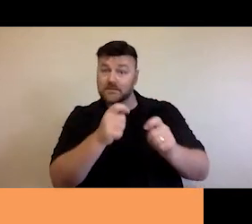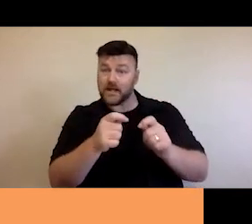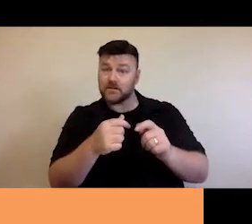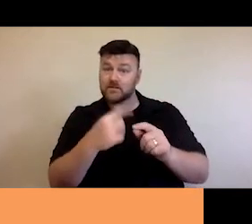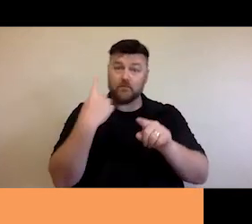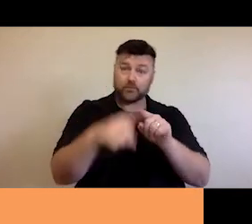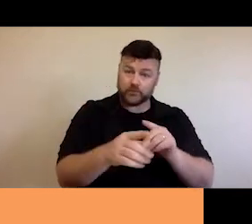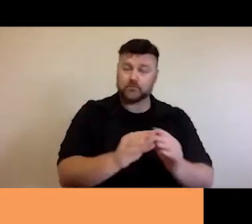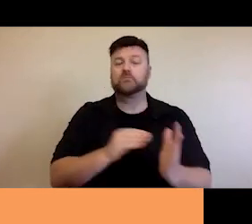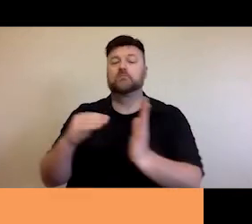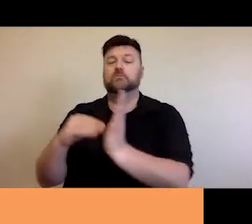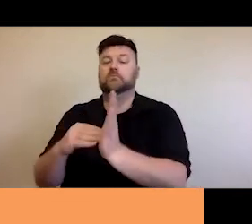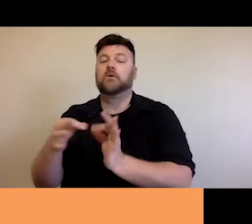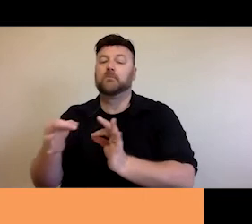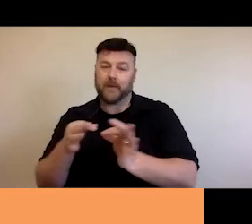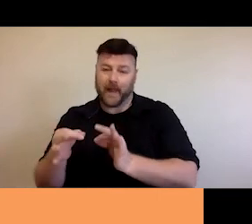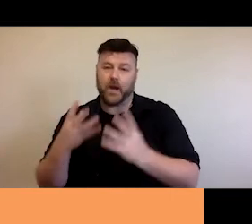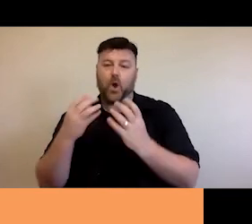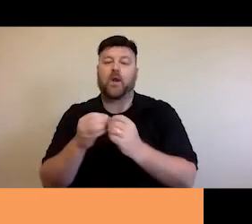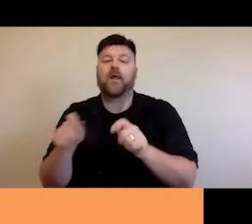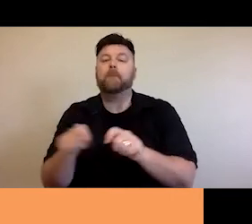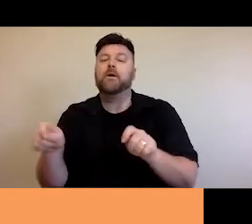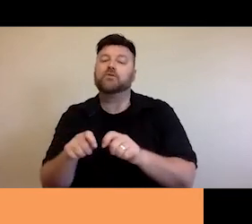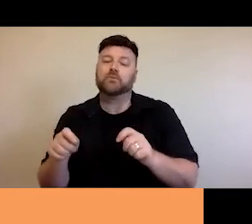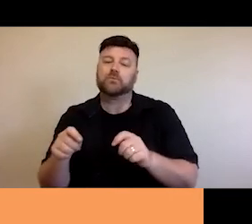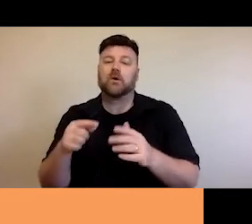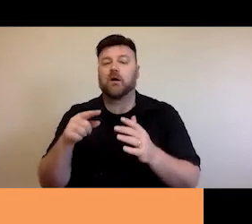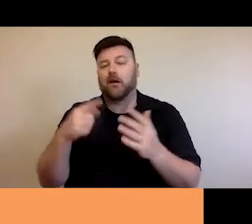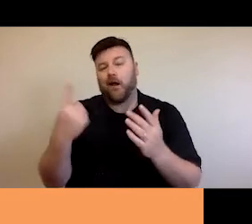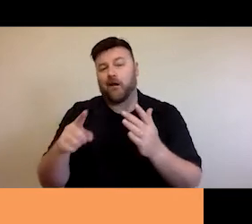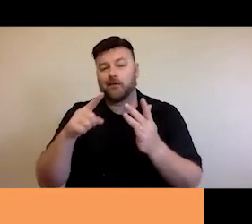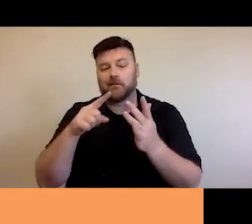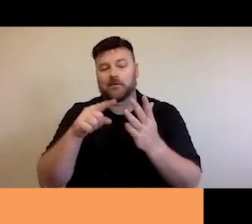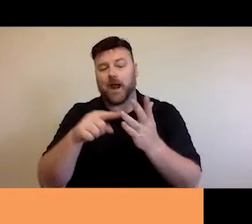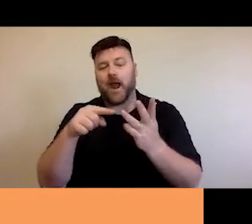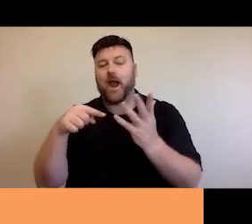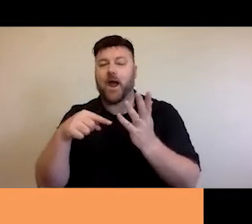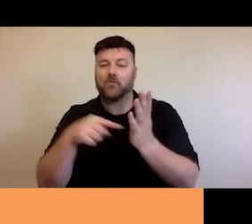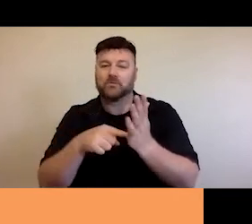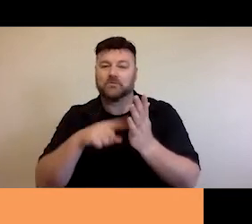into action plans with measurables and outcomes. Might sound pretty straightforward, but you'll be surprised, for those of you who've